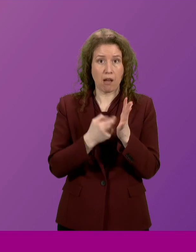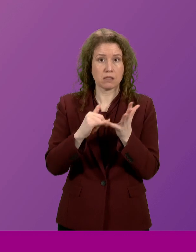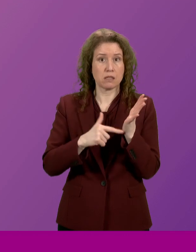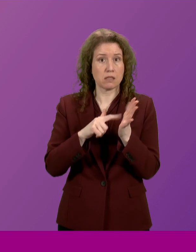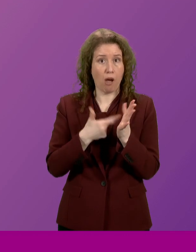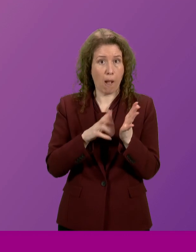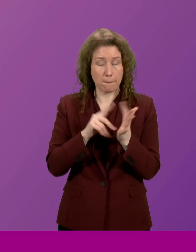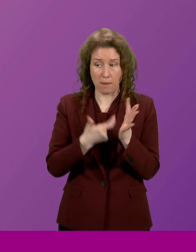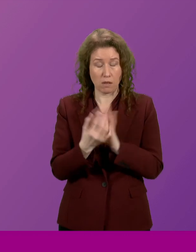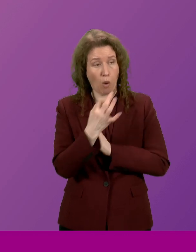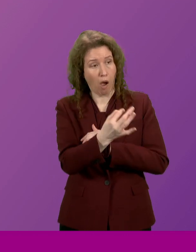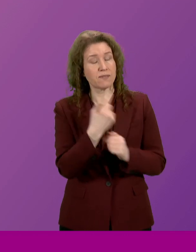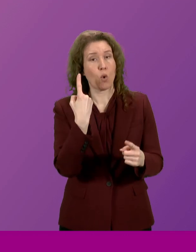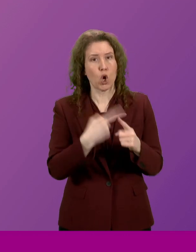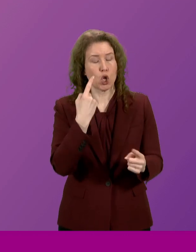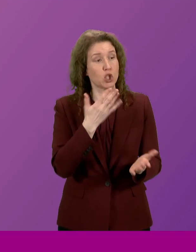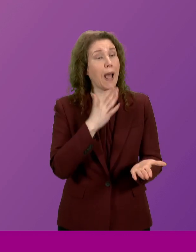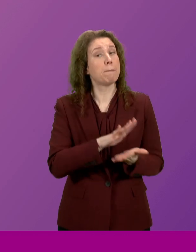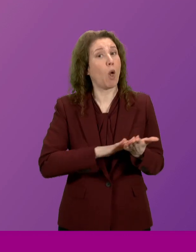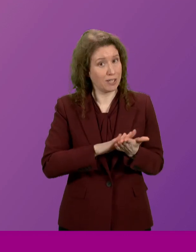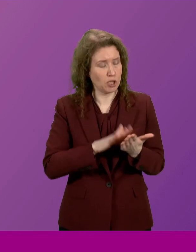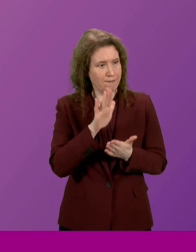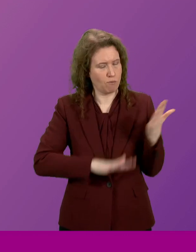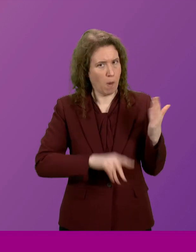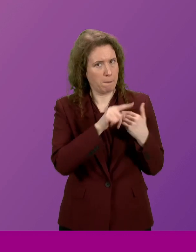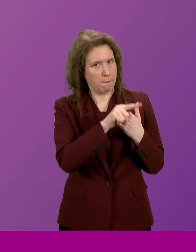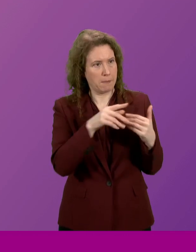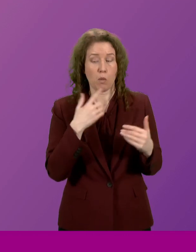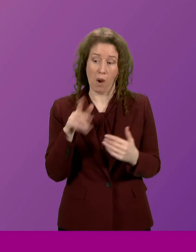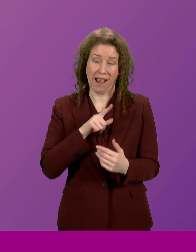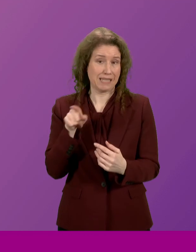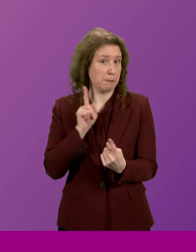apology from the White House when the Prime Minister meets Trump next week?